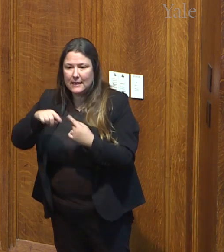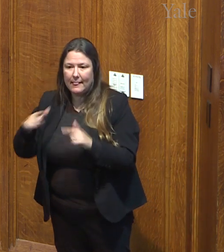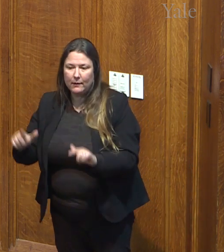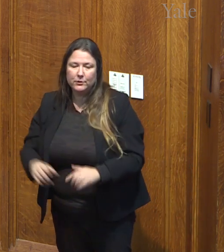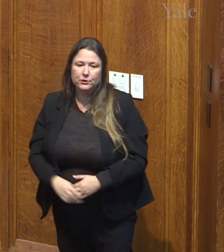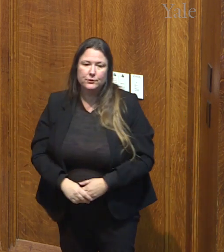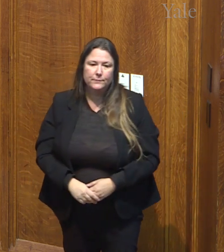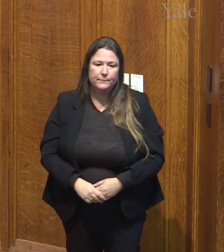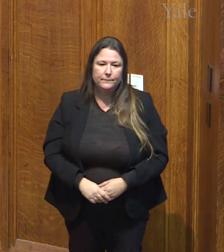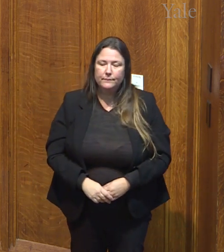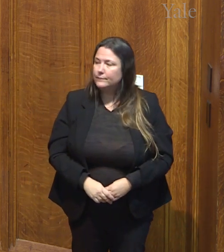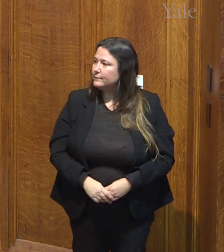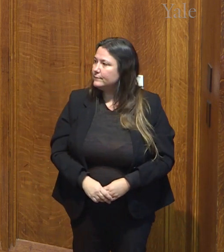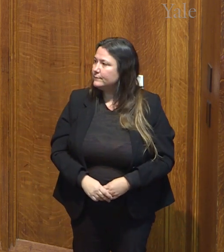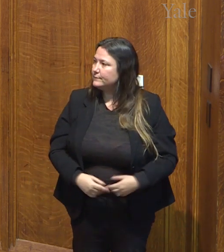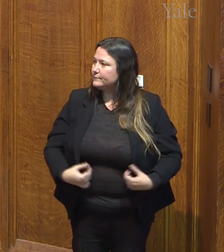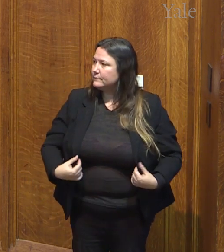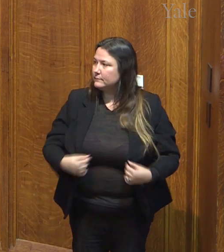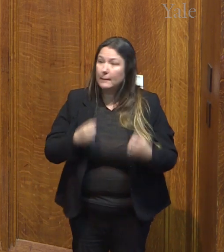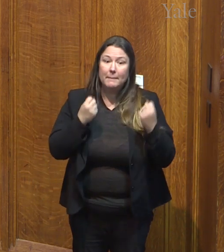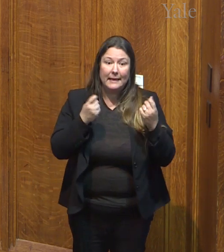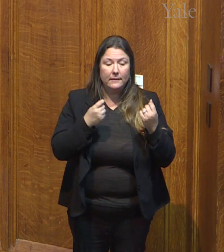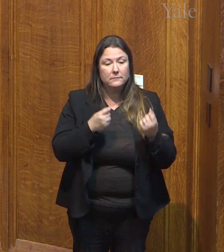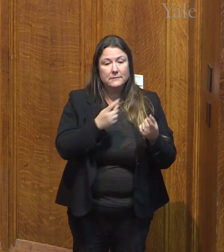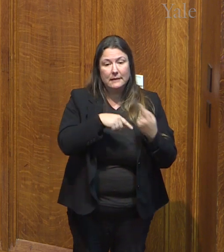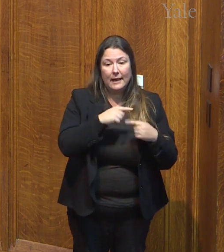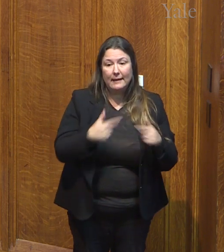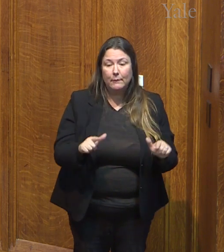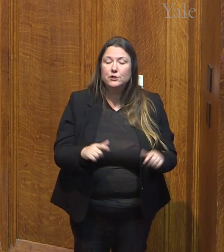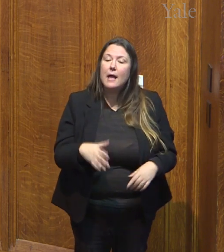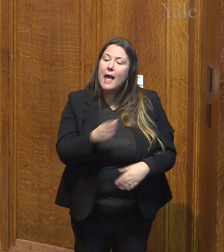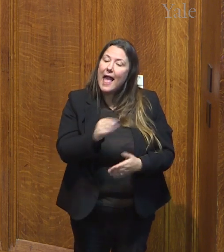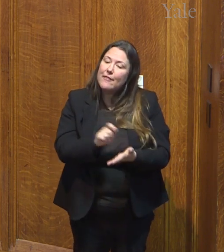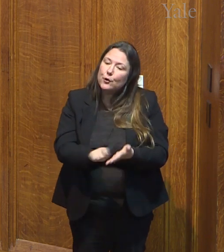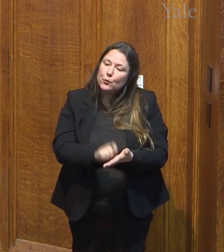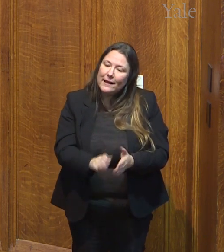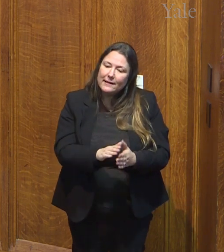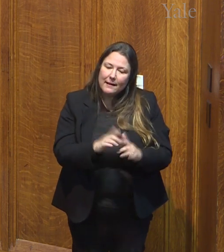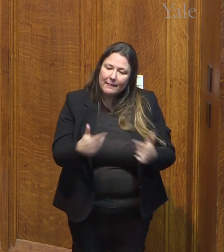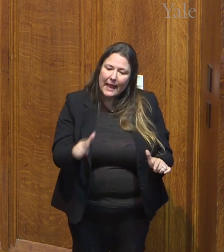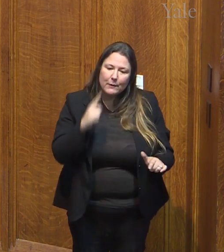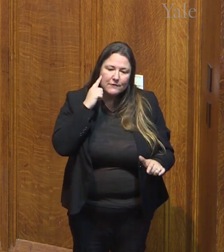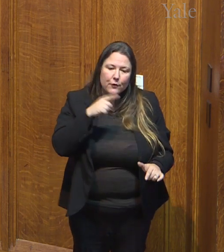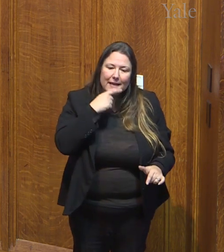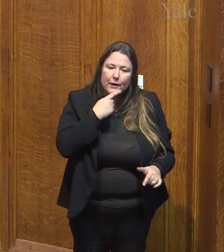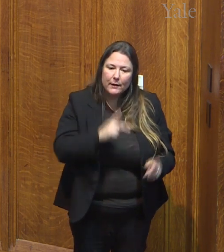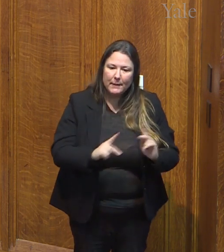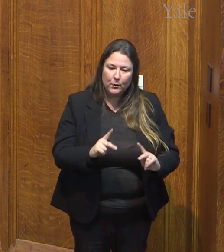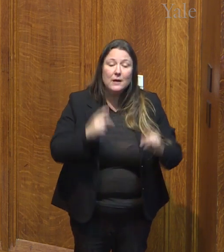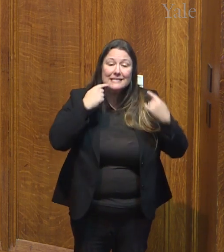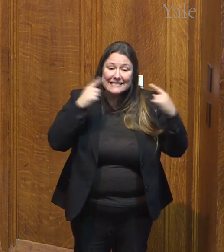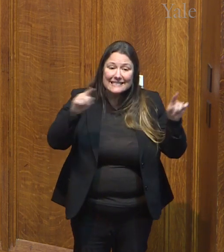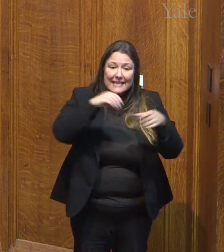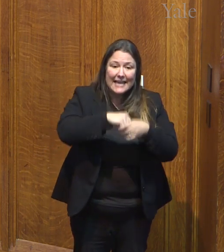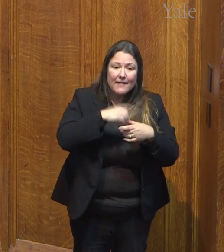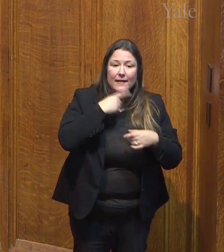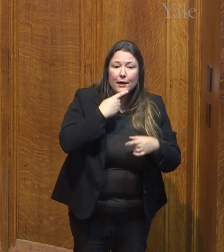Languages, pardon me. The written language of the hearing. They were succeeding in the hearing world.